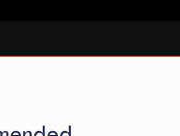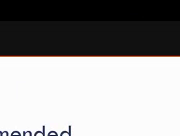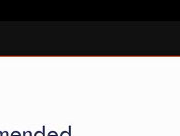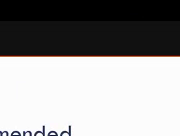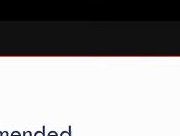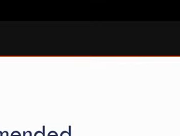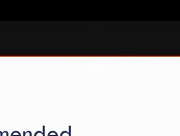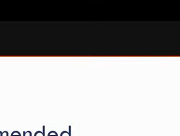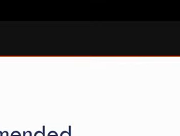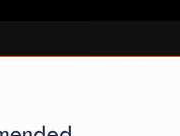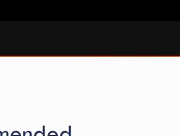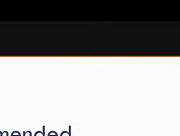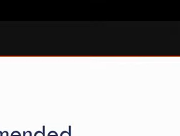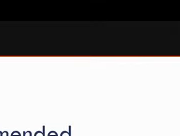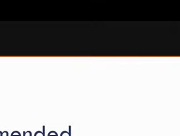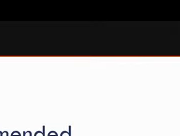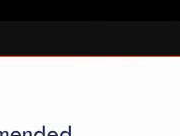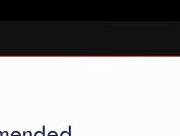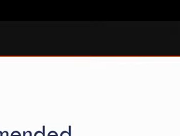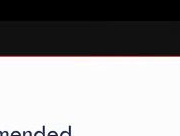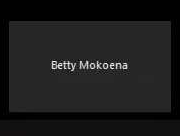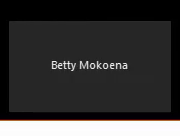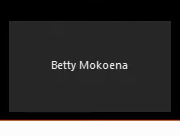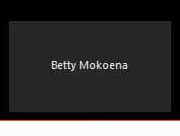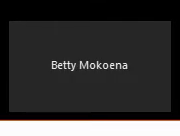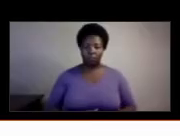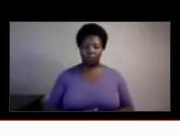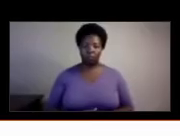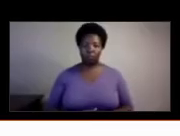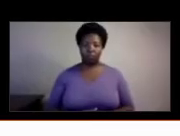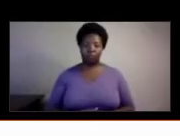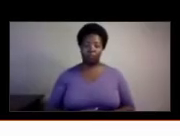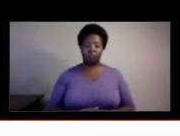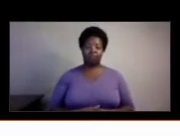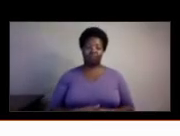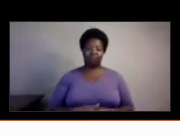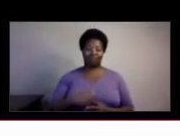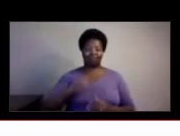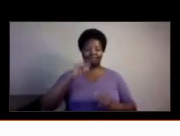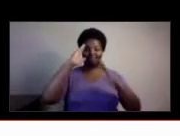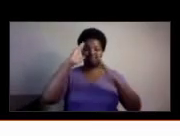we have developed a recommended construction sequence and maintenance of traffic plan however